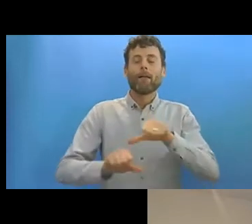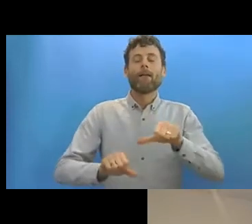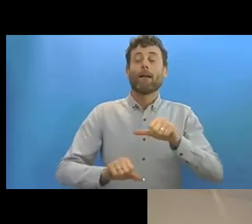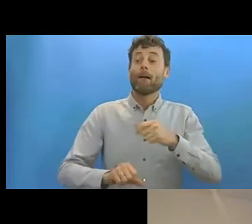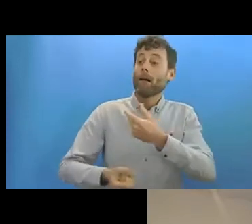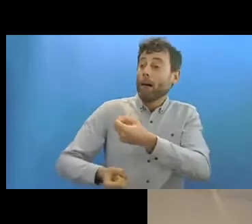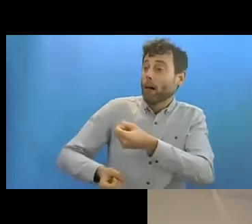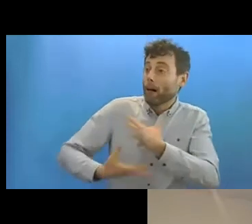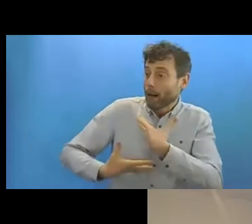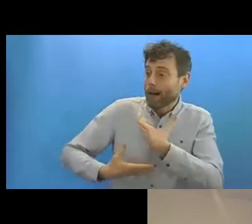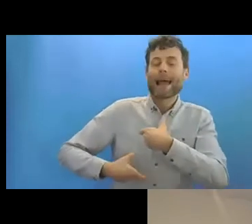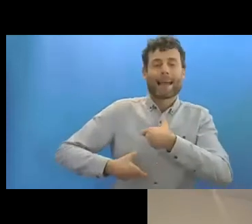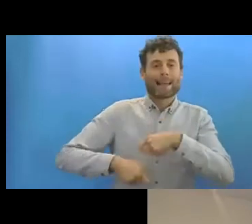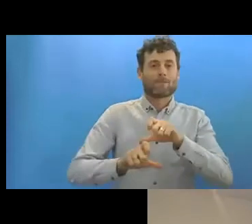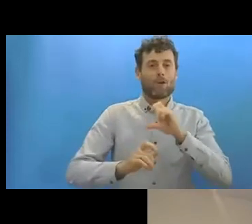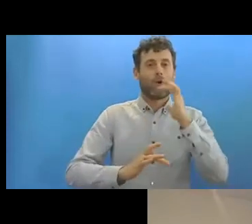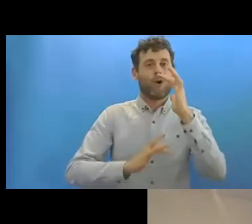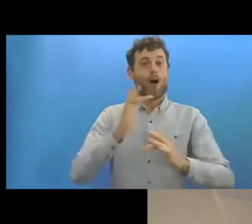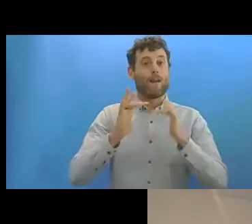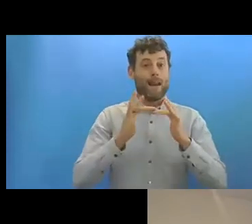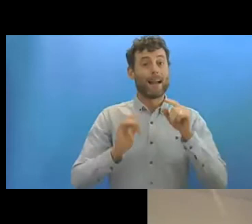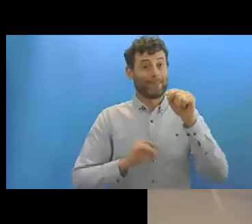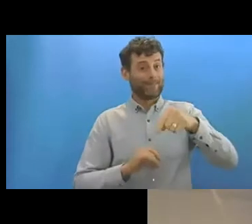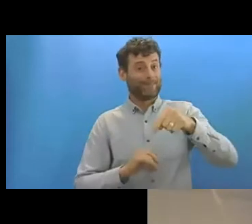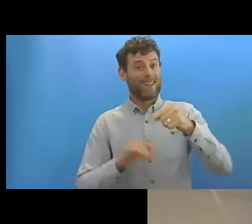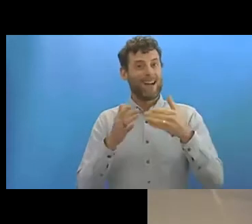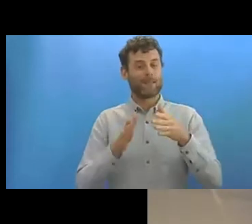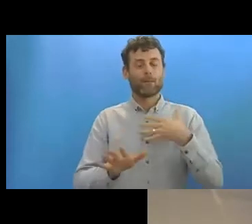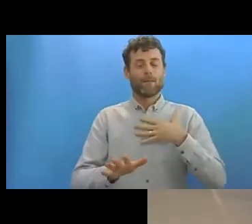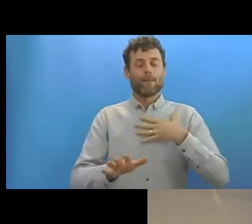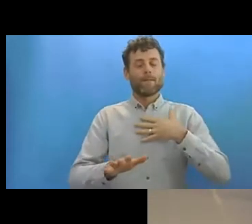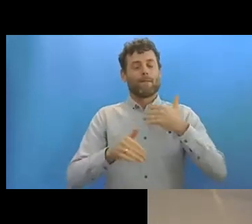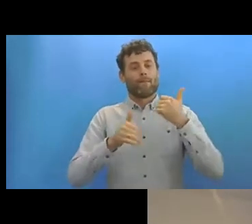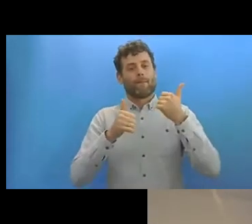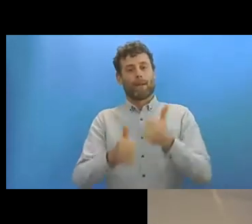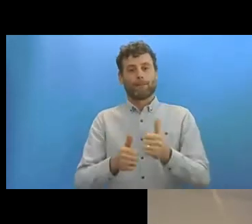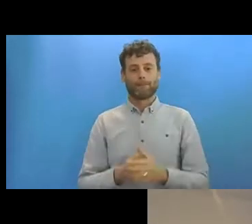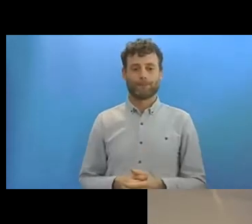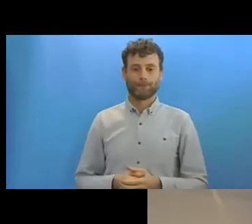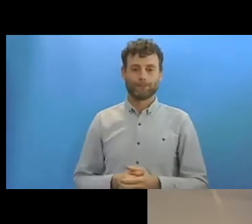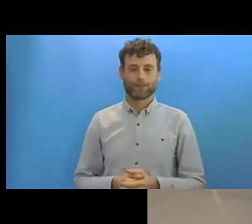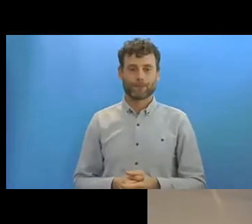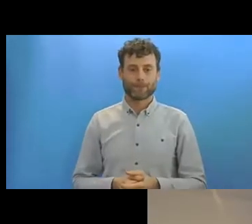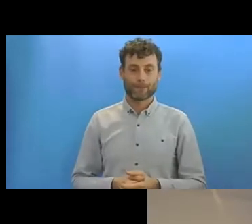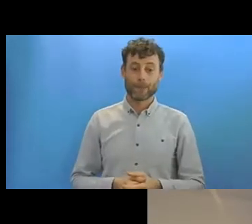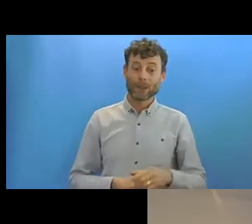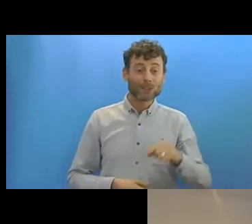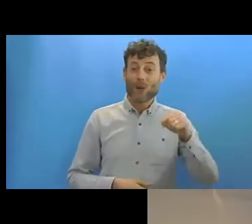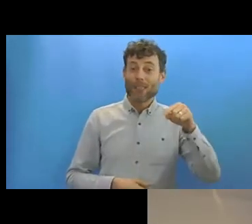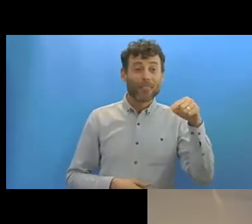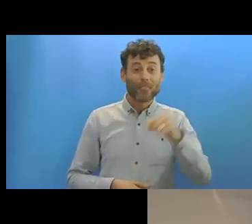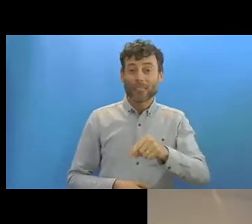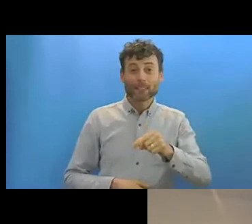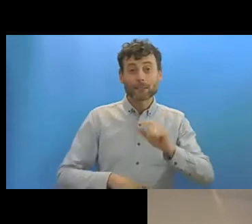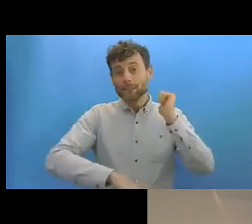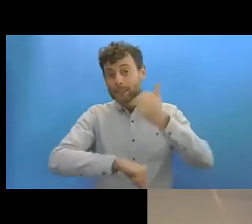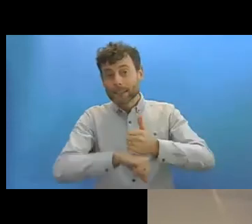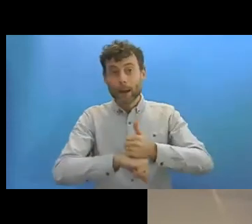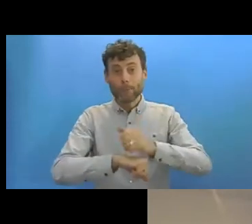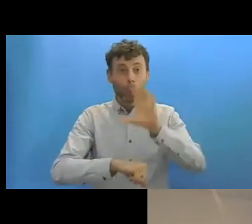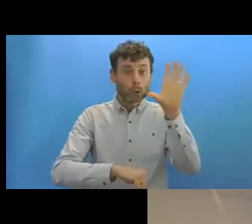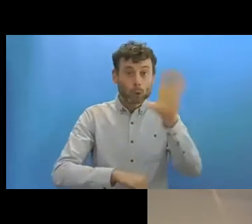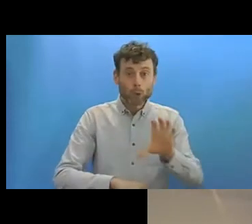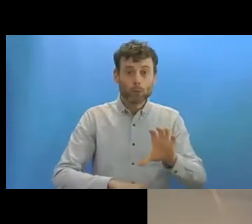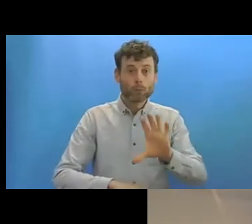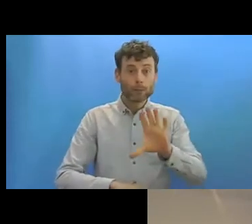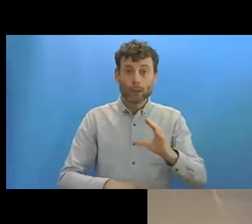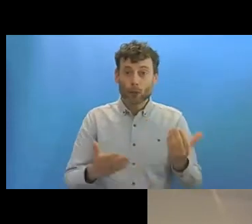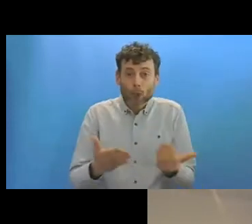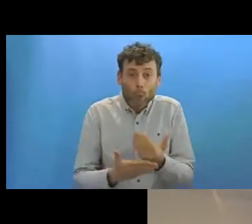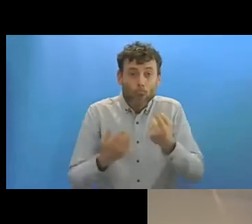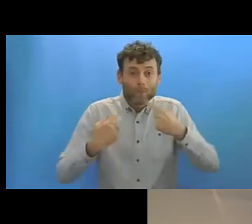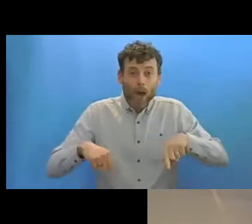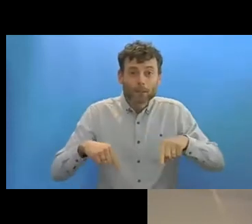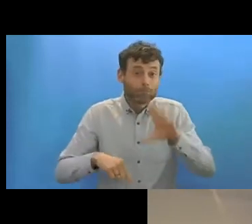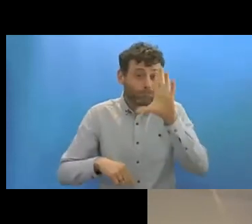of Southbank Centre, and we were so delighted when the decision was taken to both postpone and move things online.